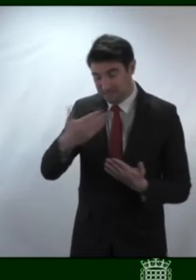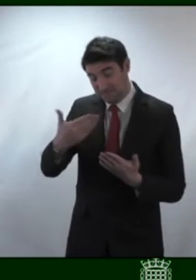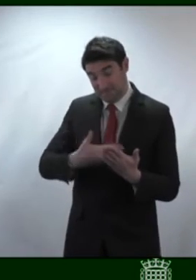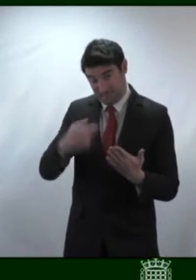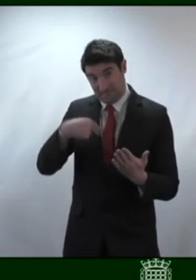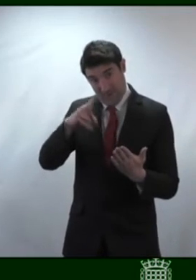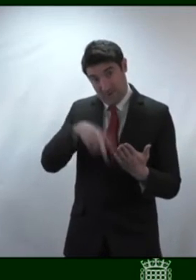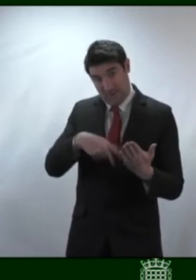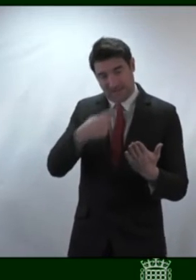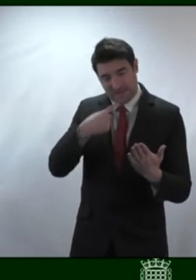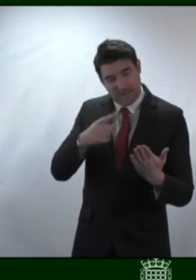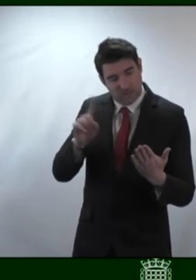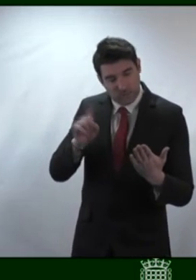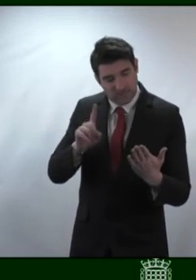“say the first thing that comes into your head…